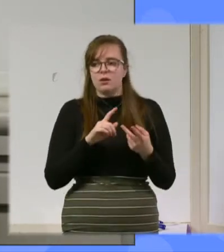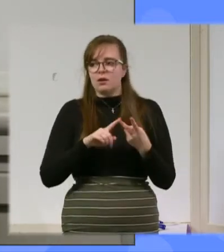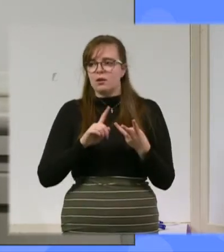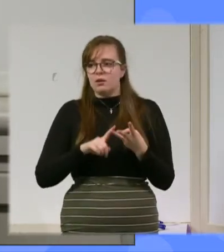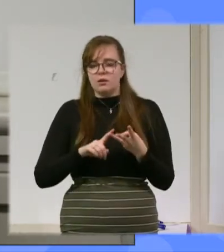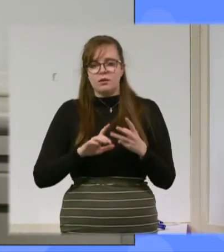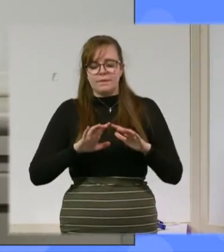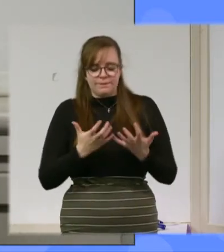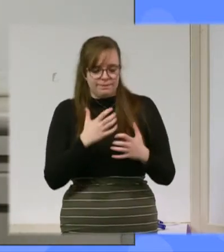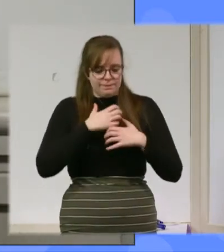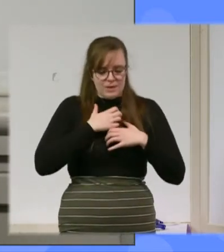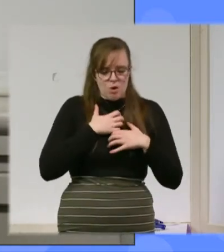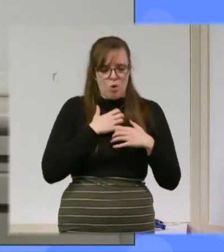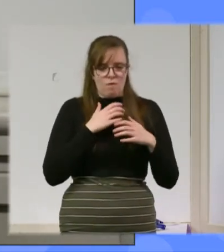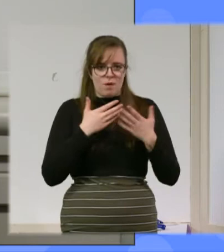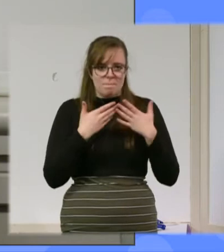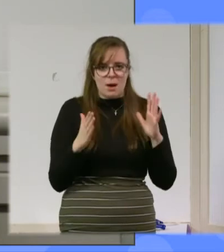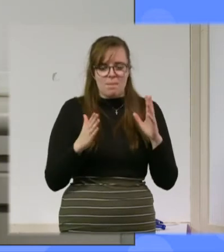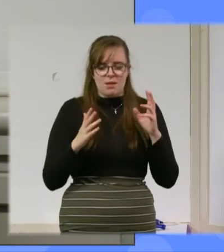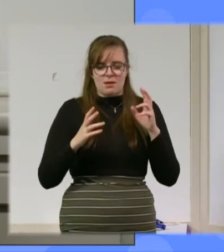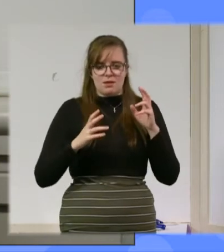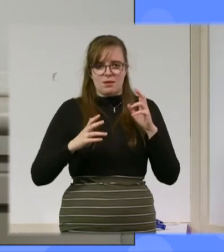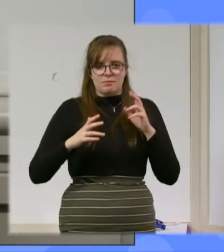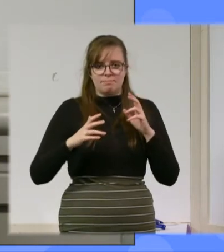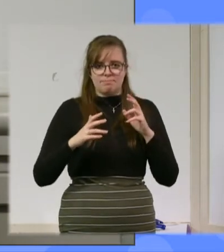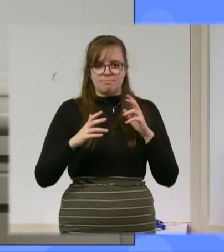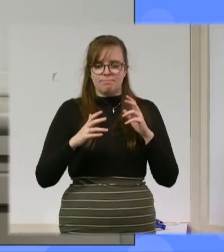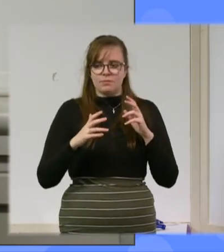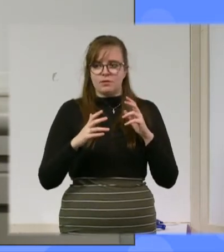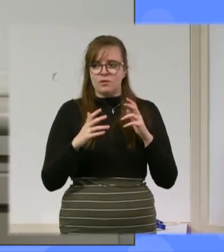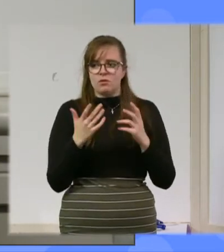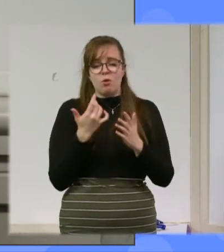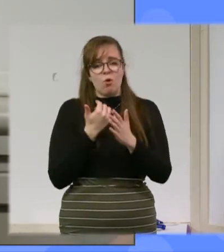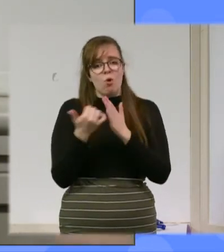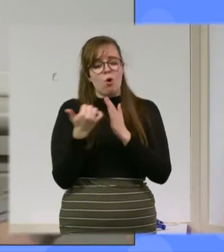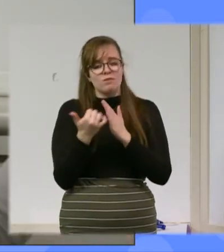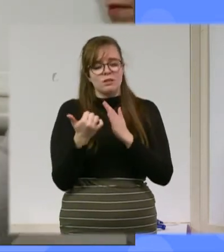public squalor which is all too often the feature in too many of our